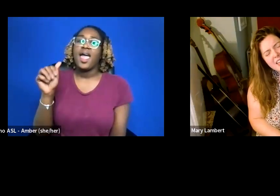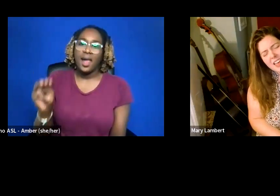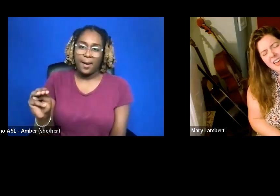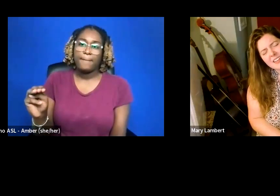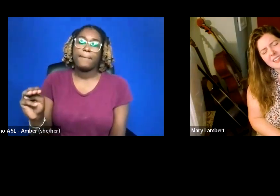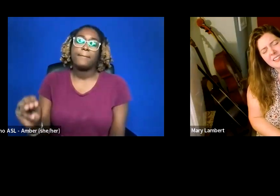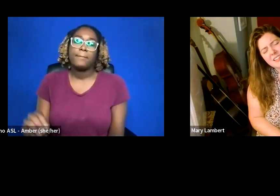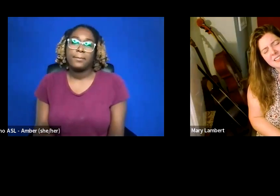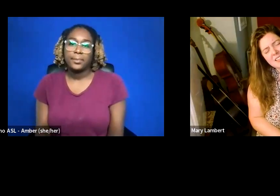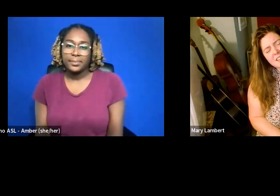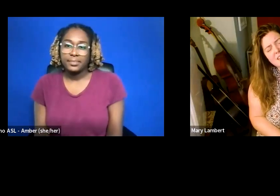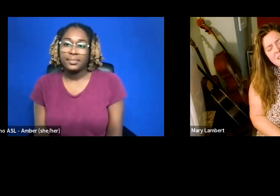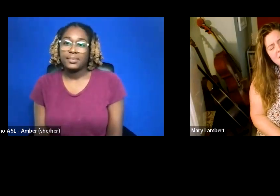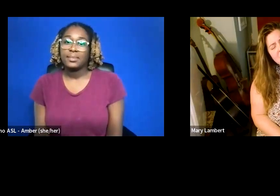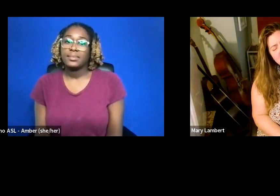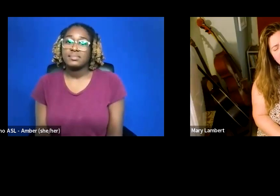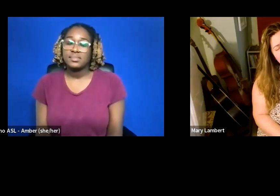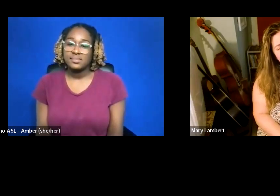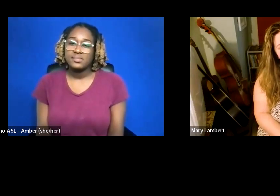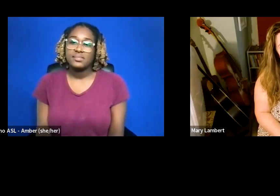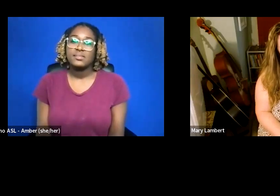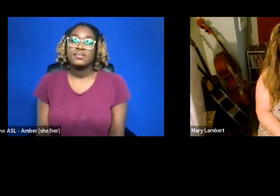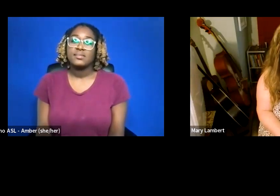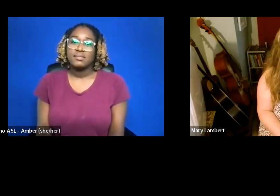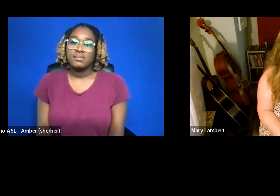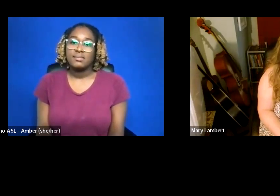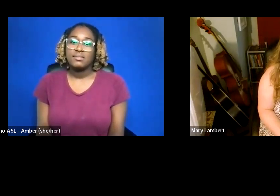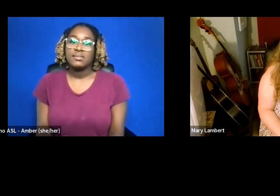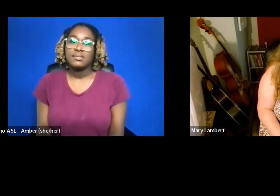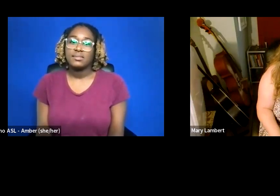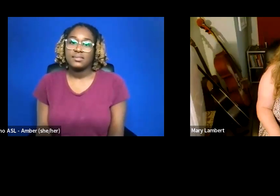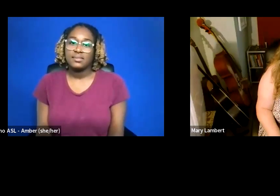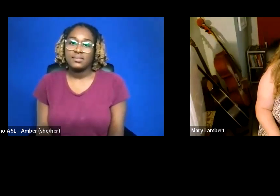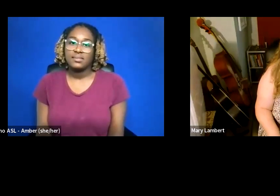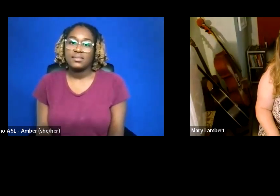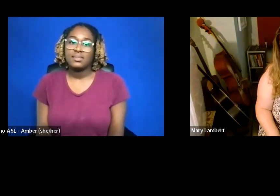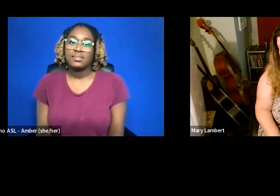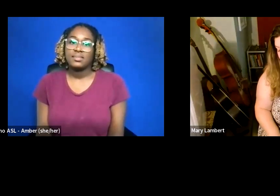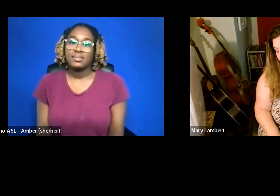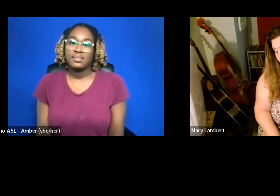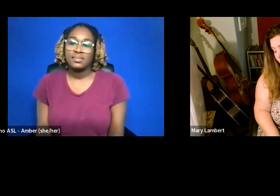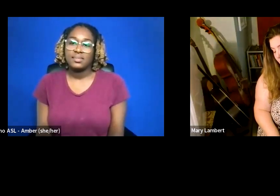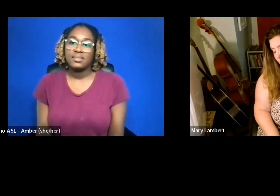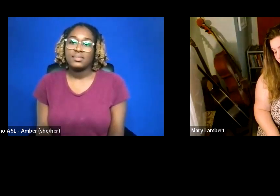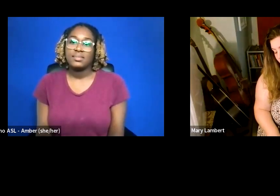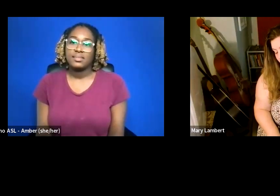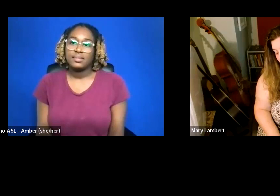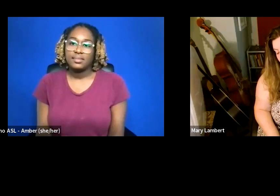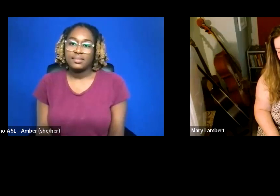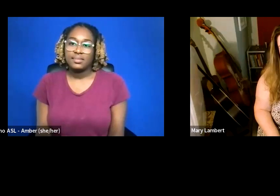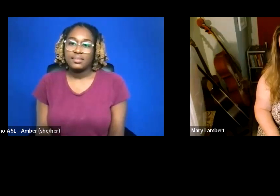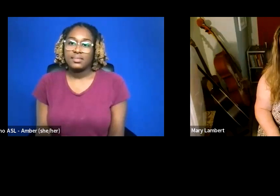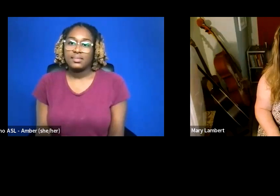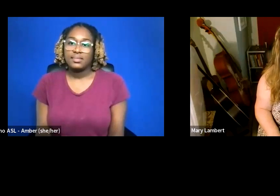l love your body